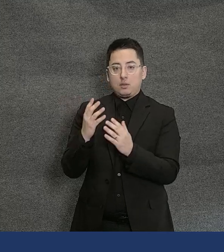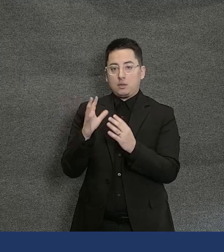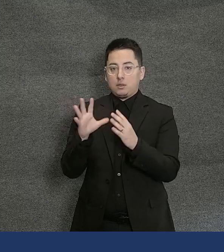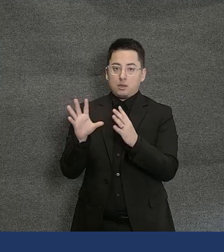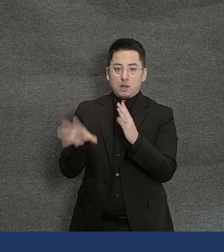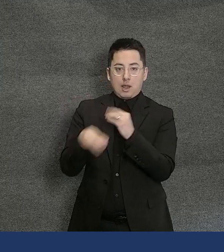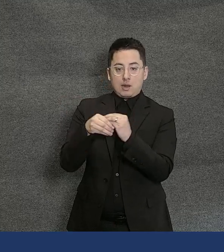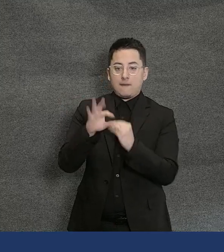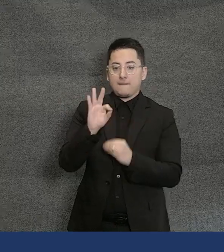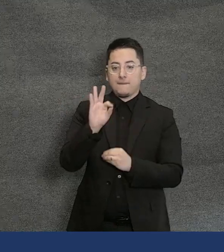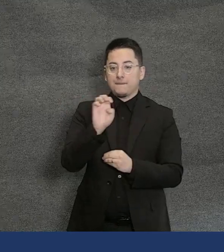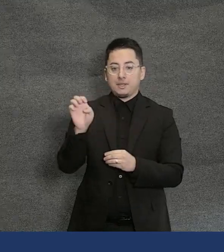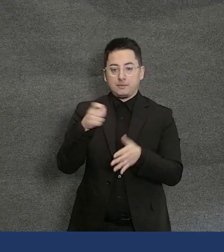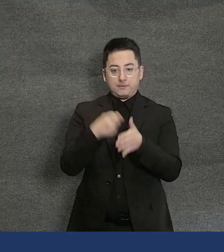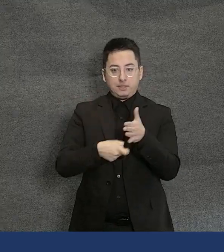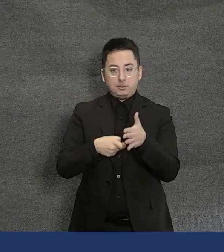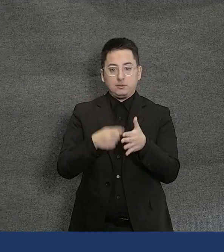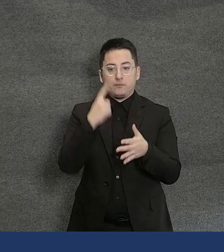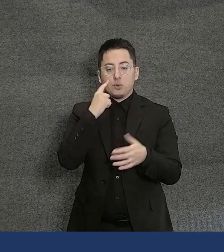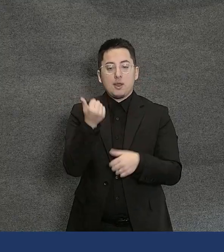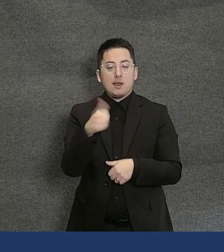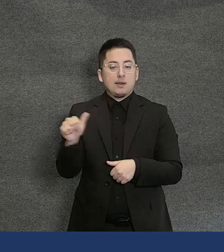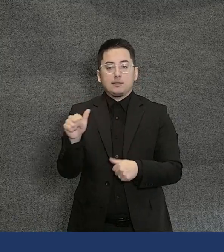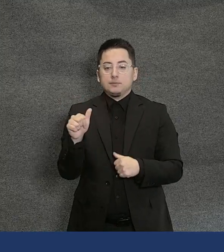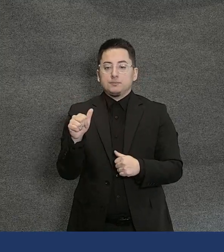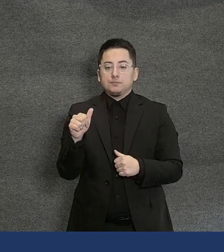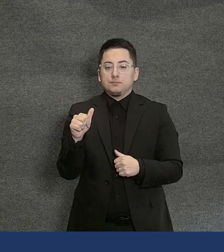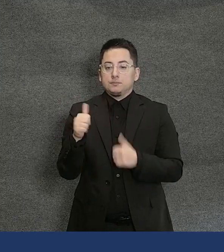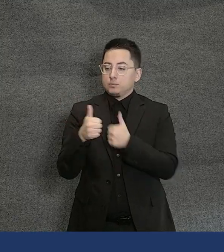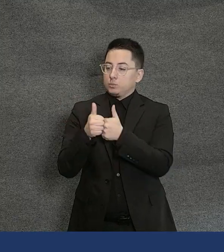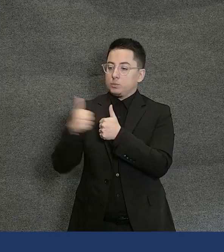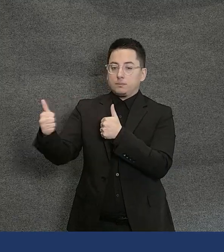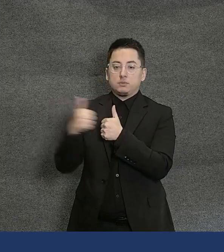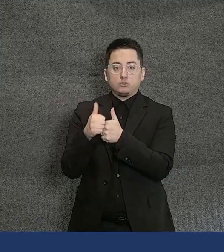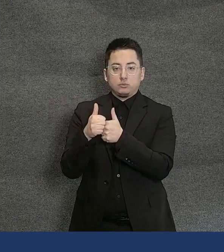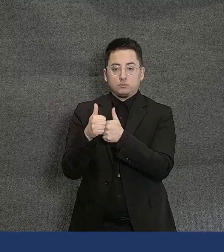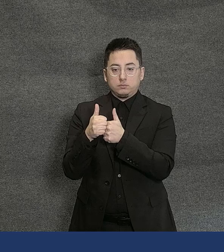to create a fund that would allow the shared mobility,